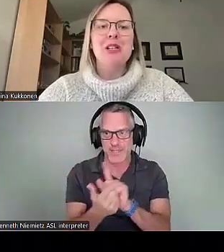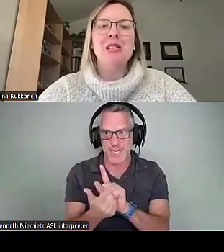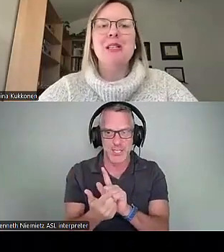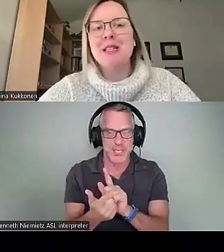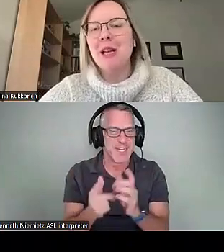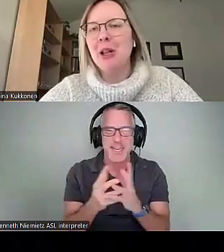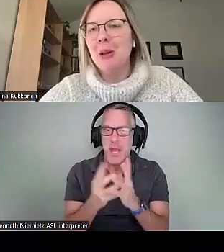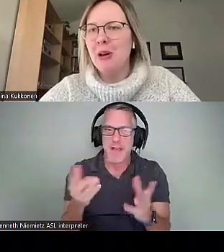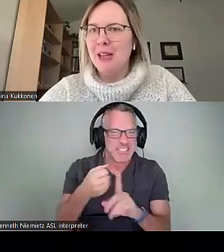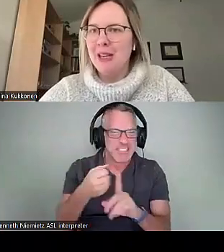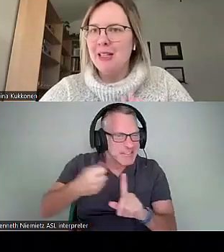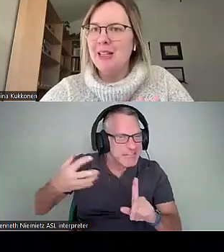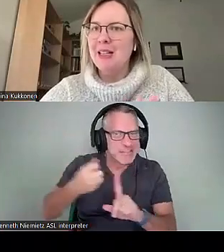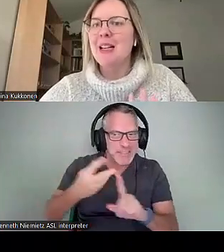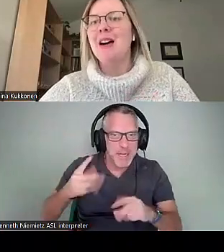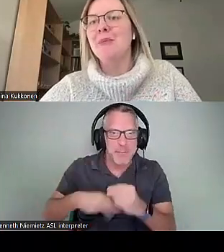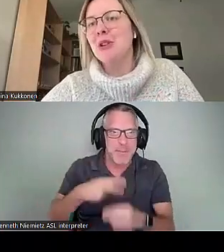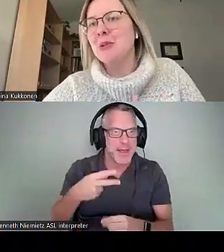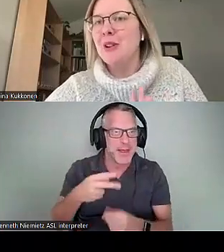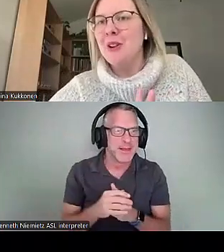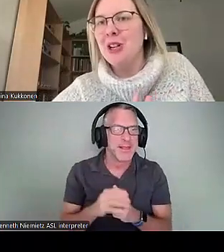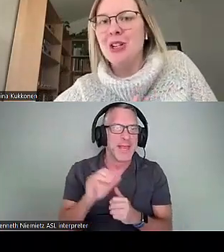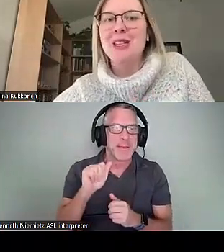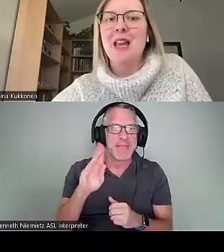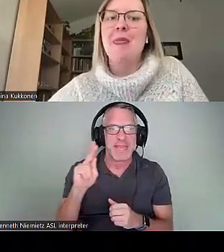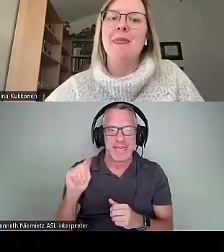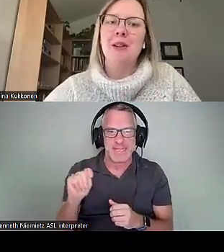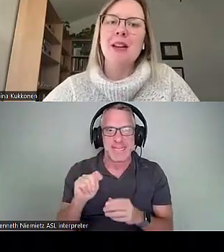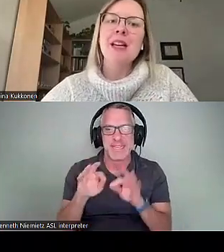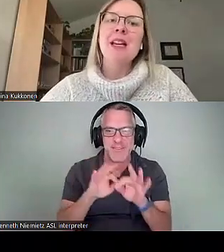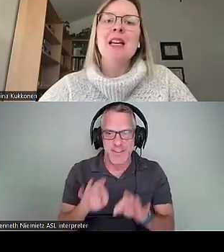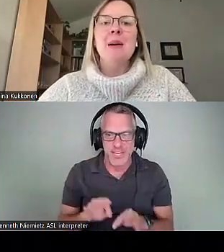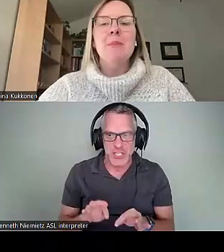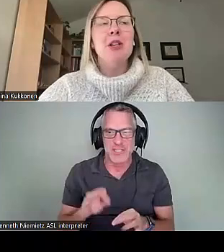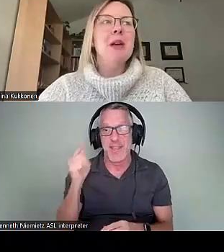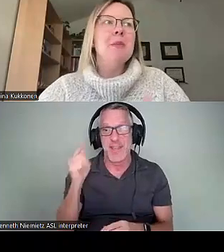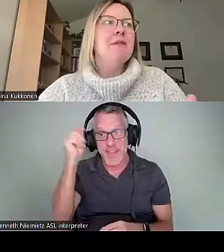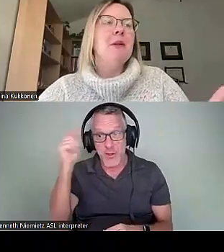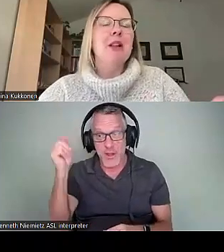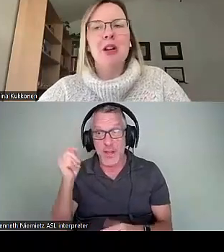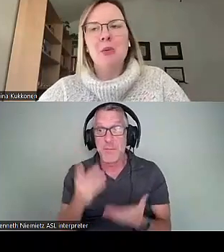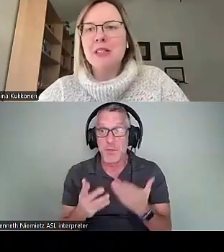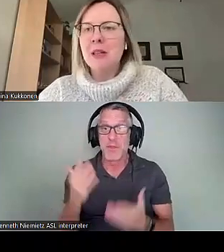into detail about KT in terms of definitions and theory. But you may be familiar with some